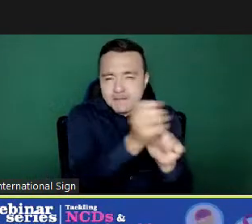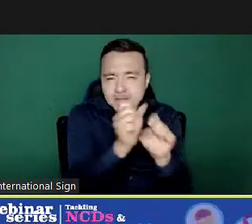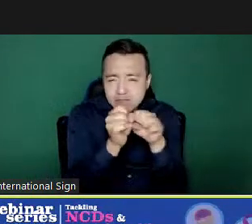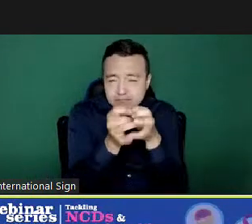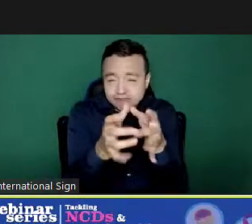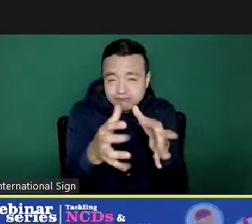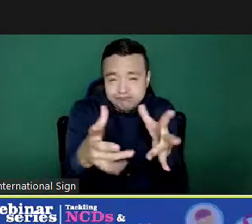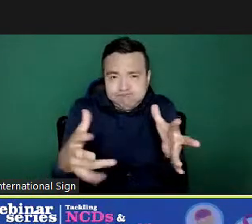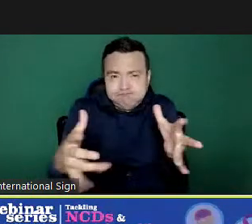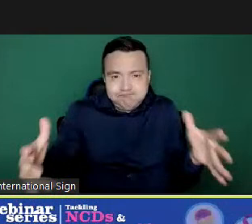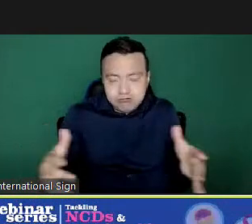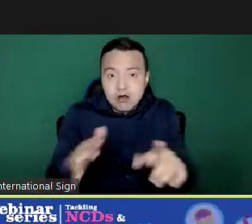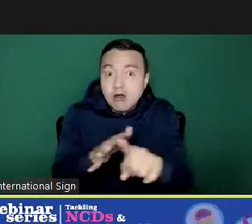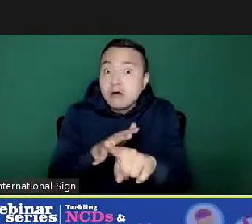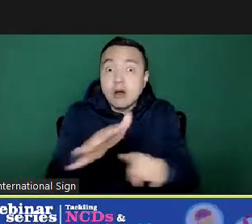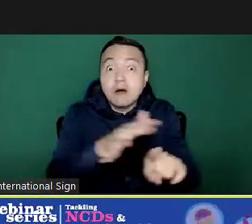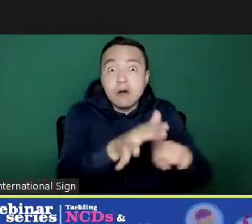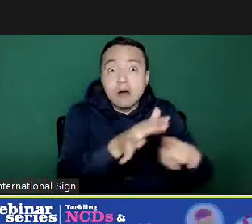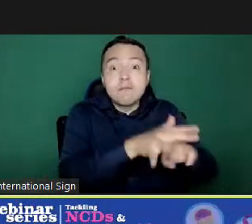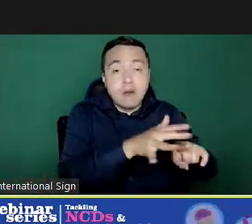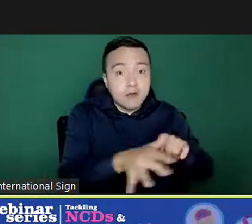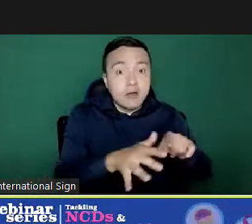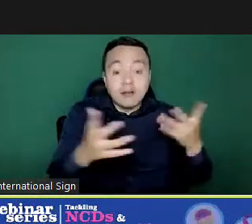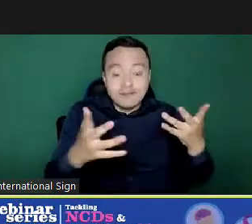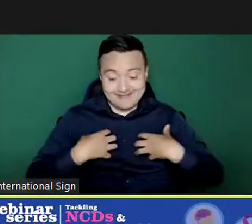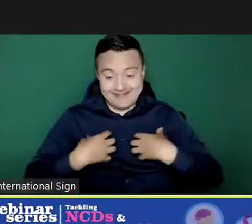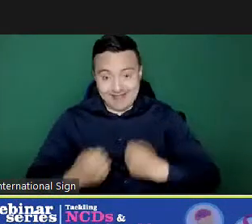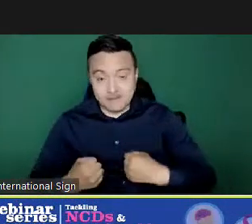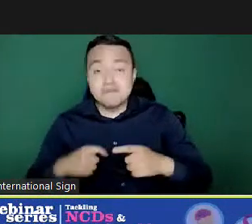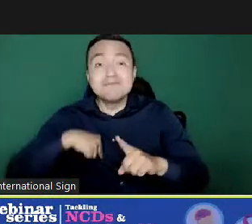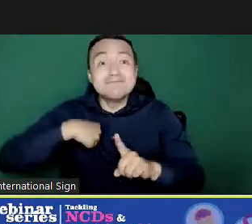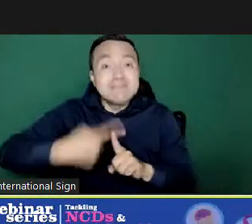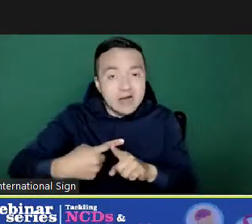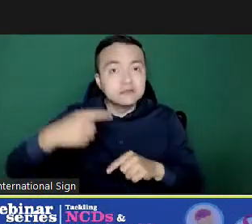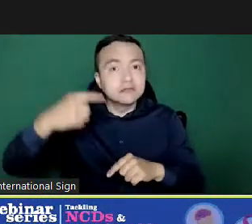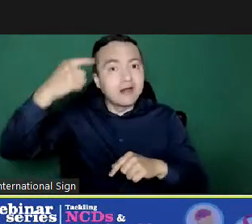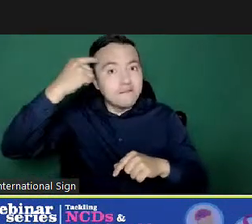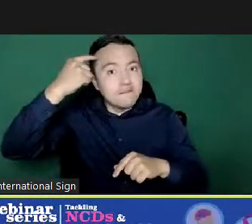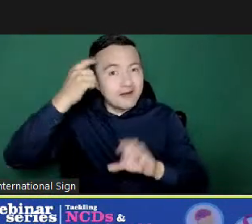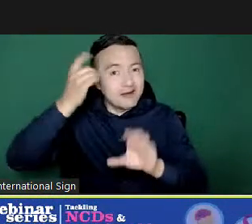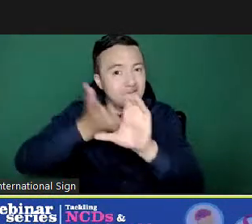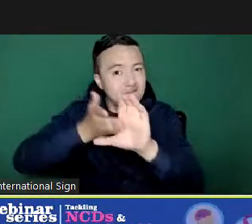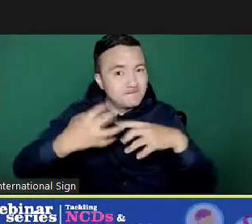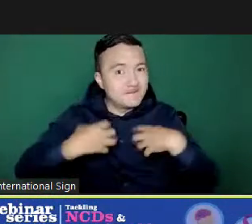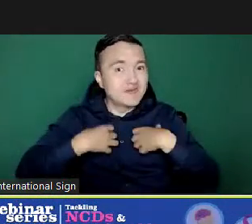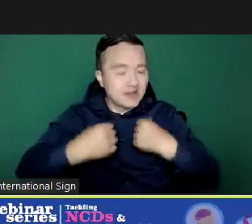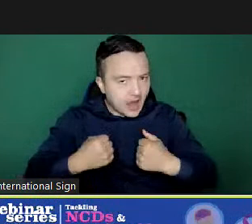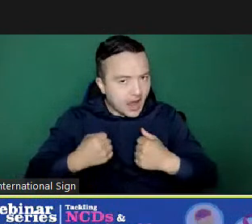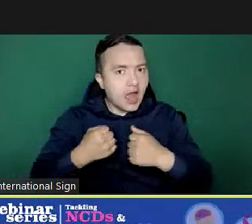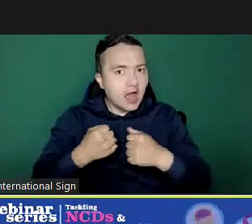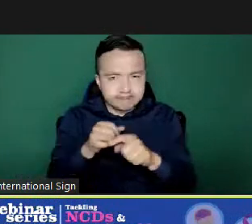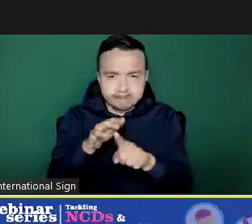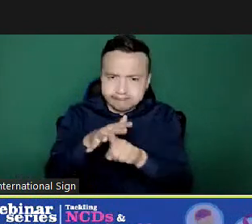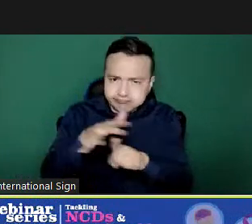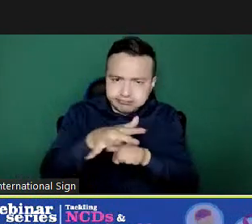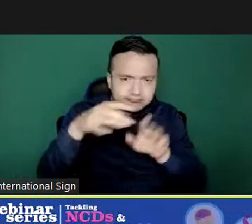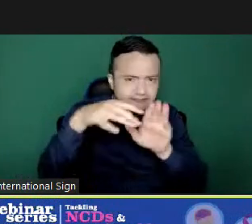Now, this is from a rapid survey. This survey shows that a high proportion of countries in the America